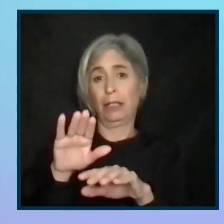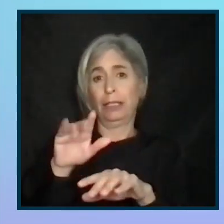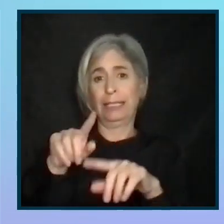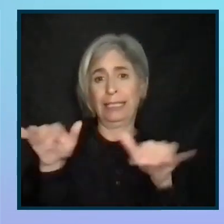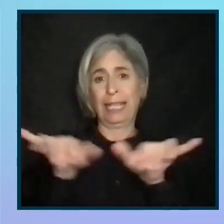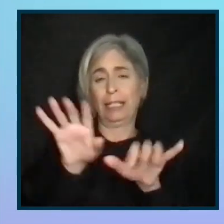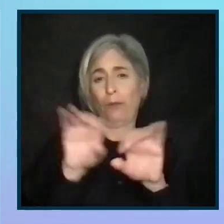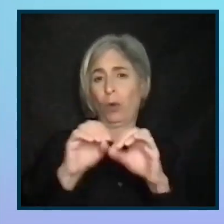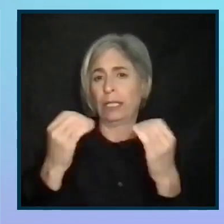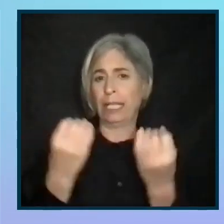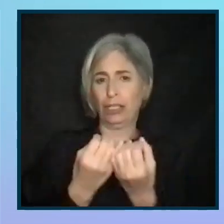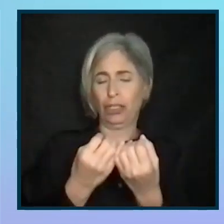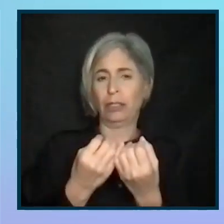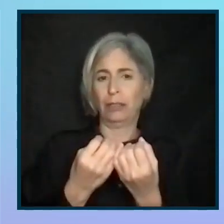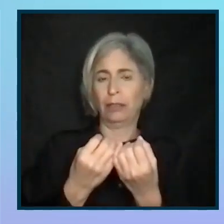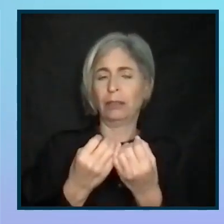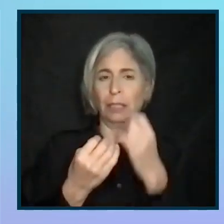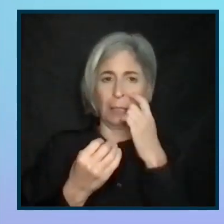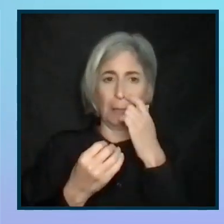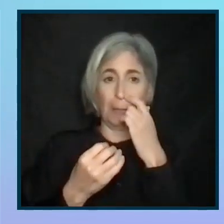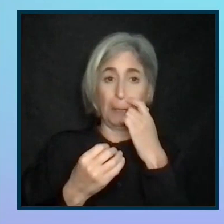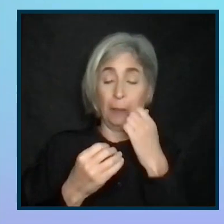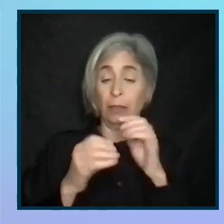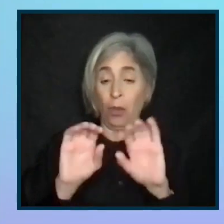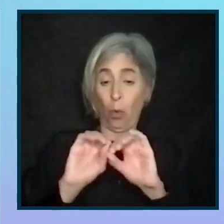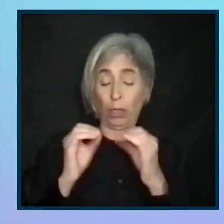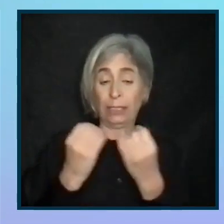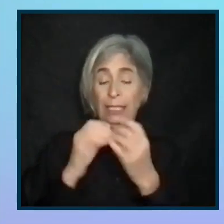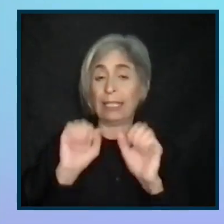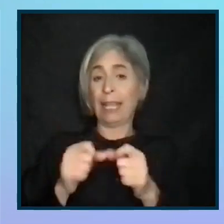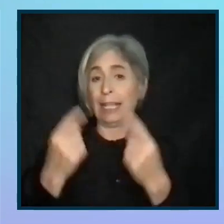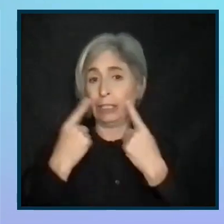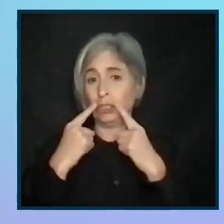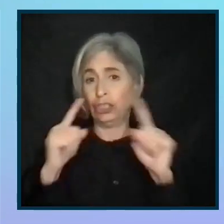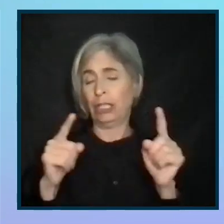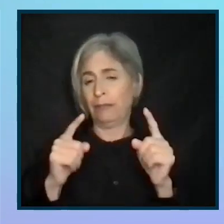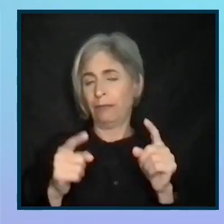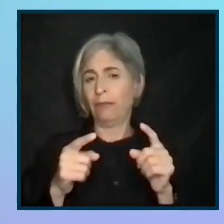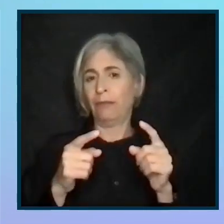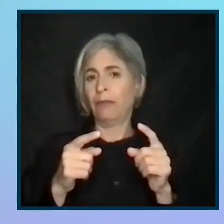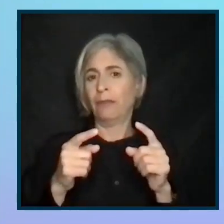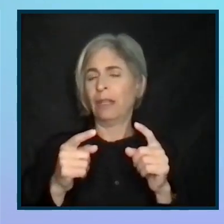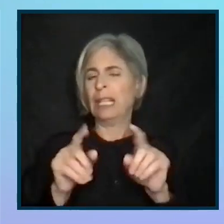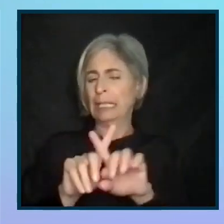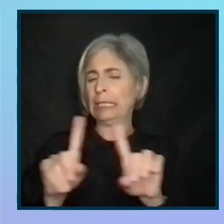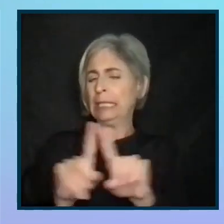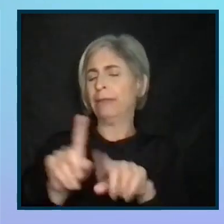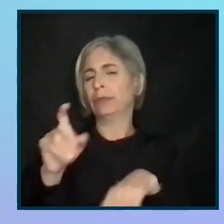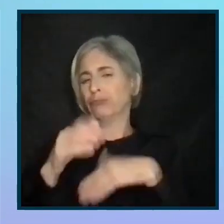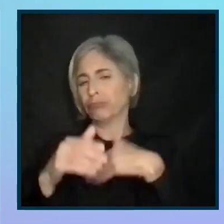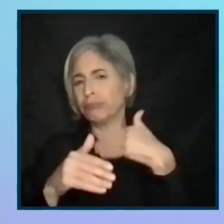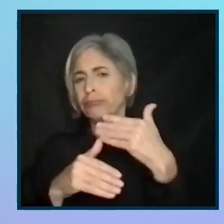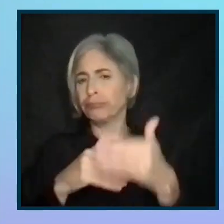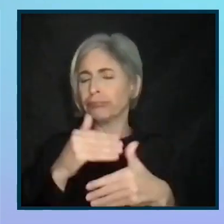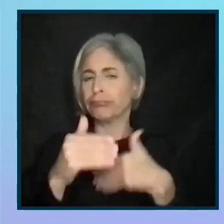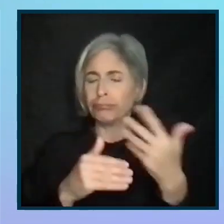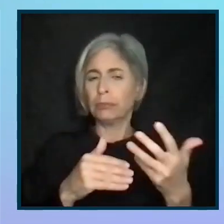So smaller organizations can achieve, this maturity at a different pace, then really large organizations can.